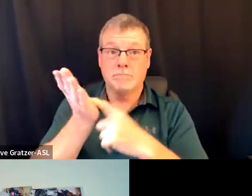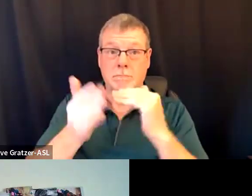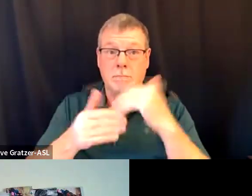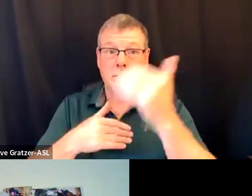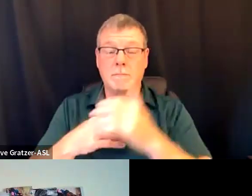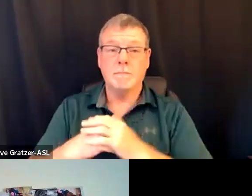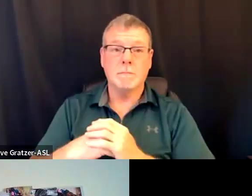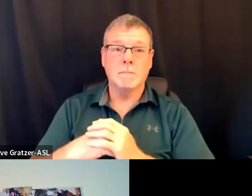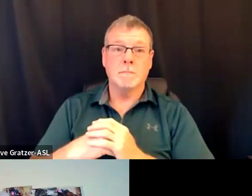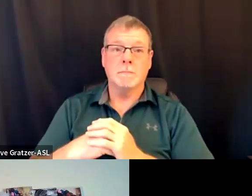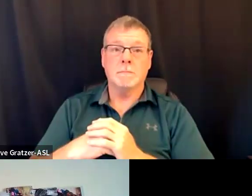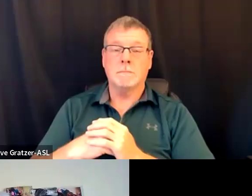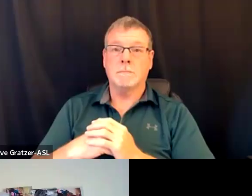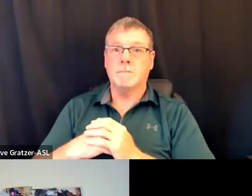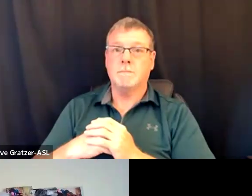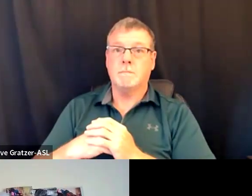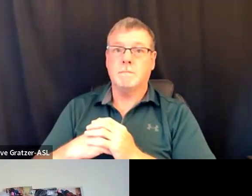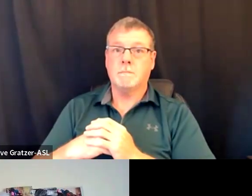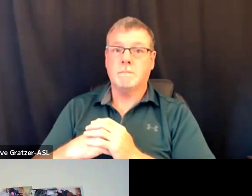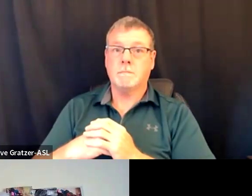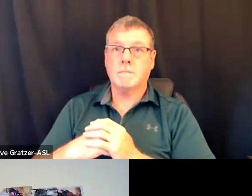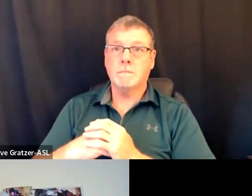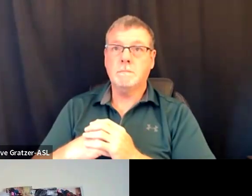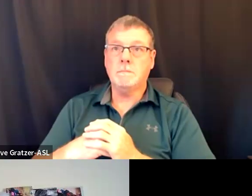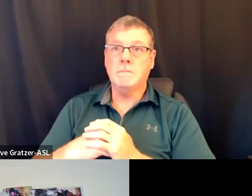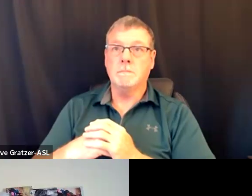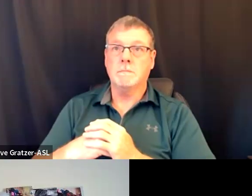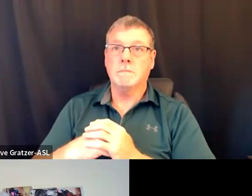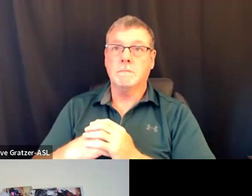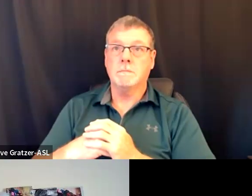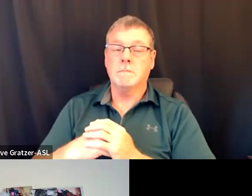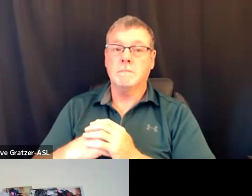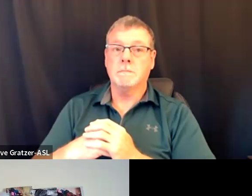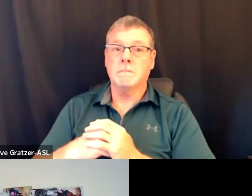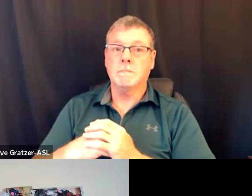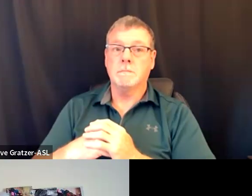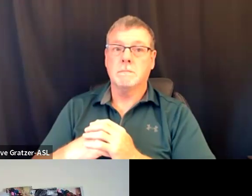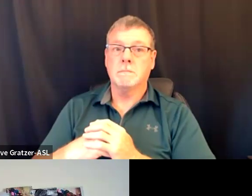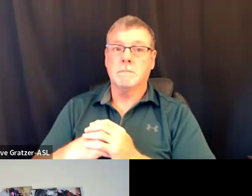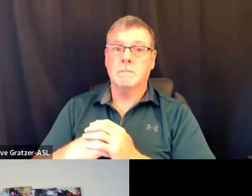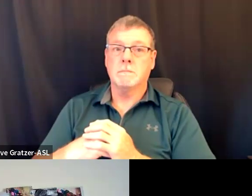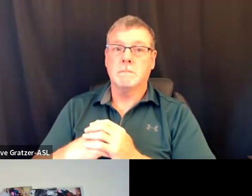There was the... Hold on. So a few more visibility ones,